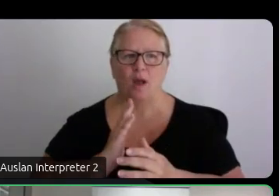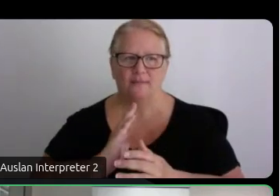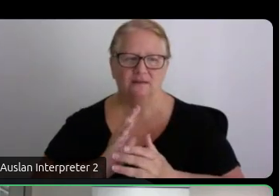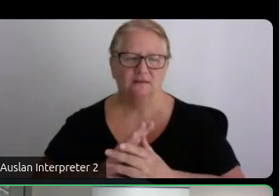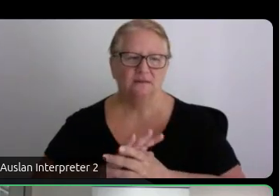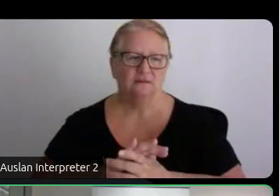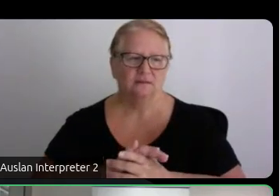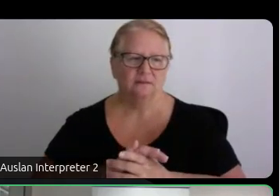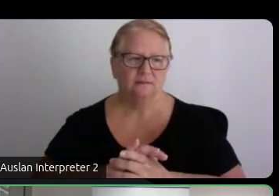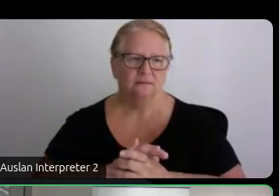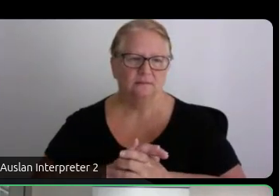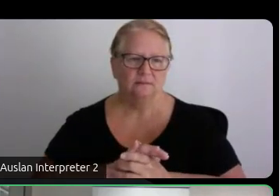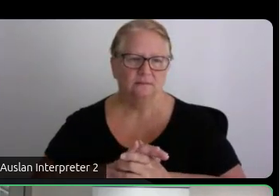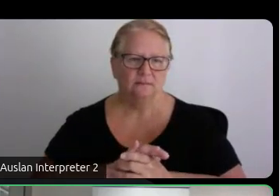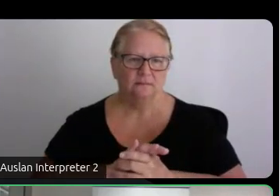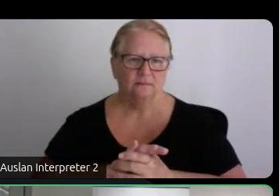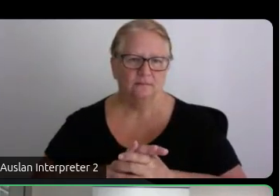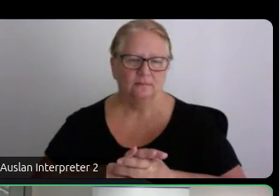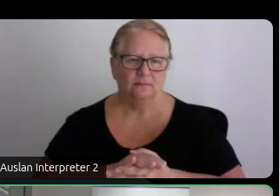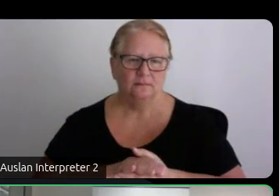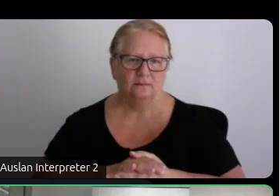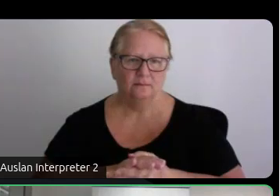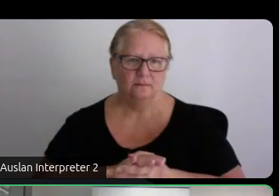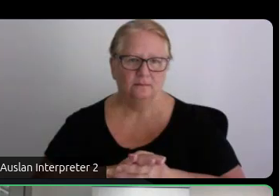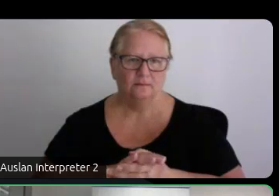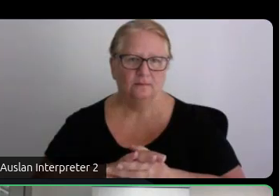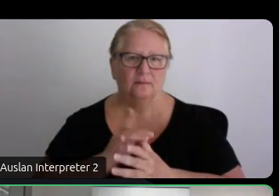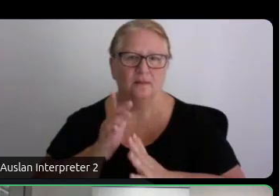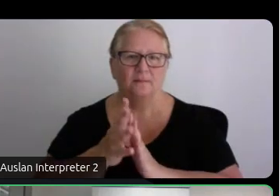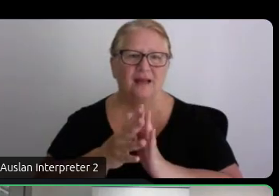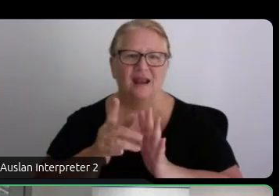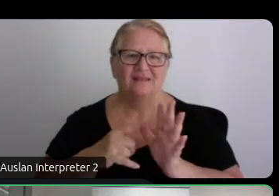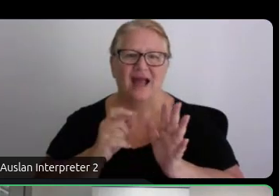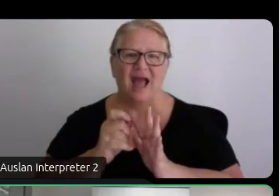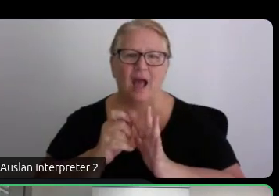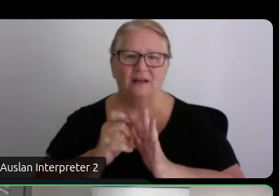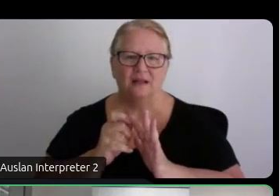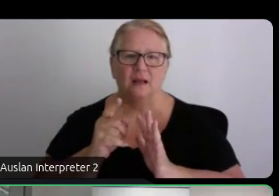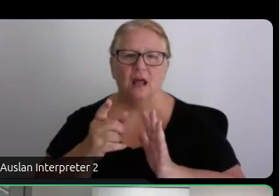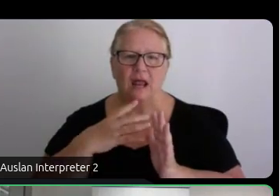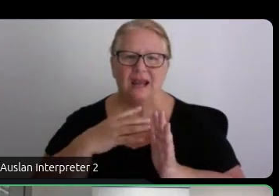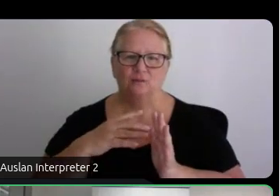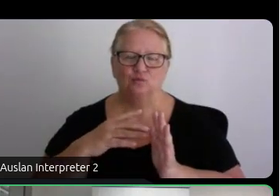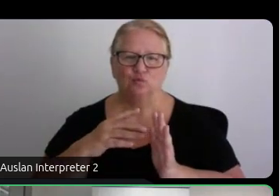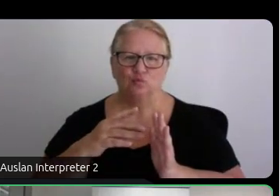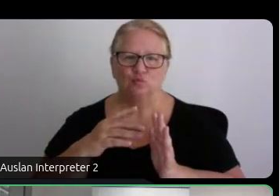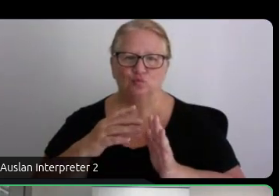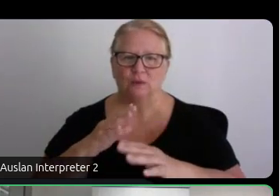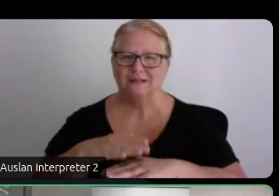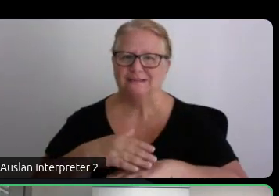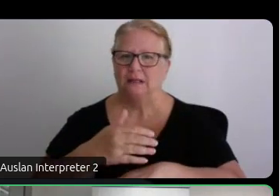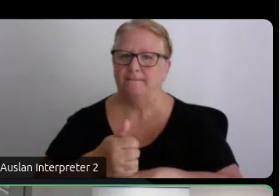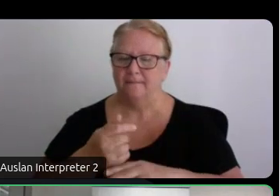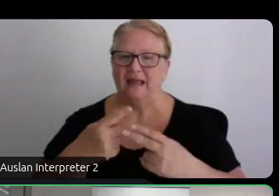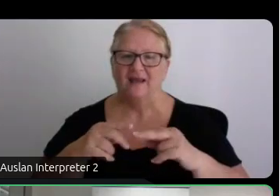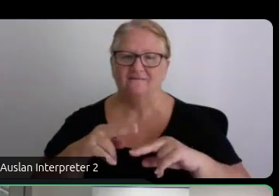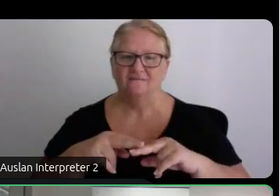is that the the applicant needs to establish uh that they have a uh substantially reduced